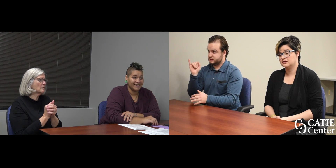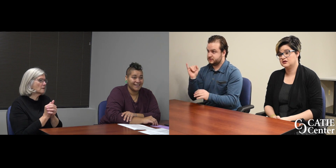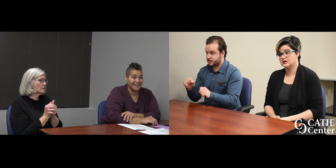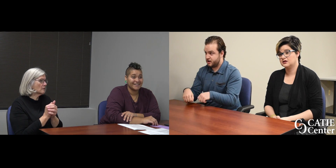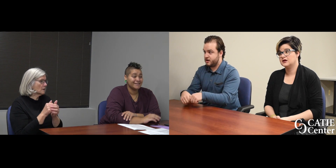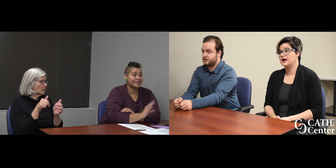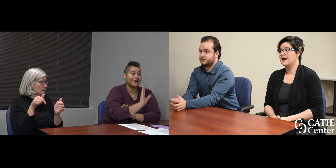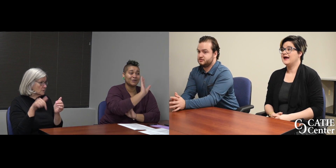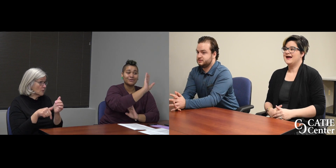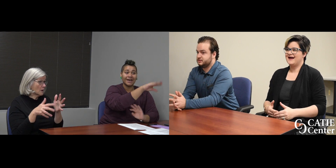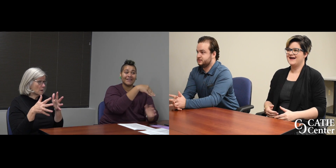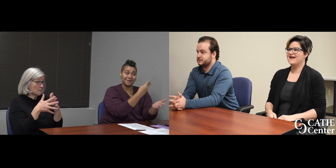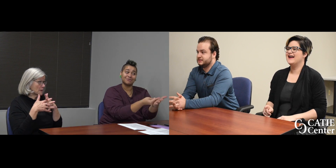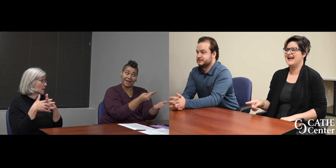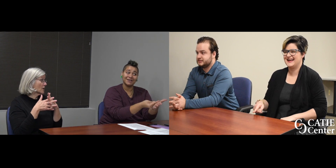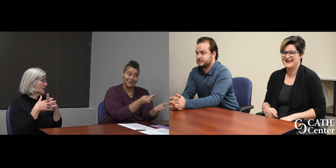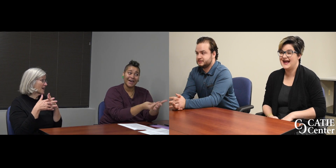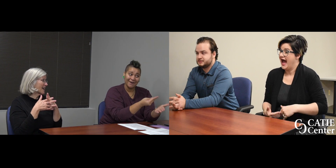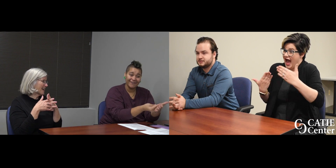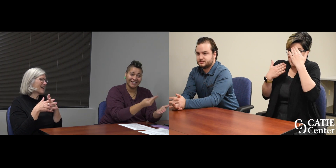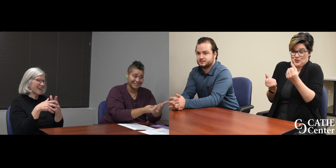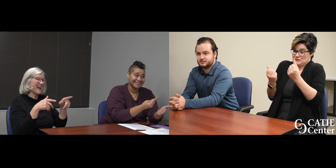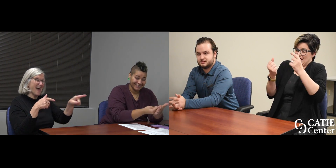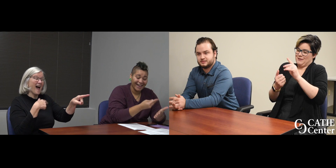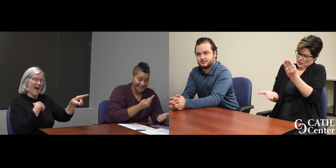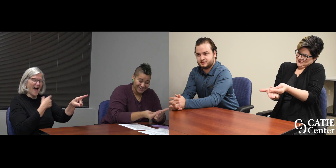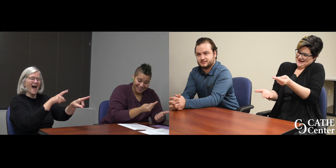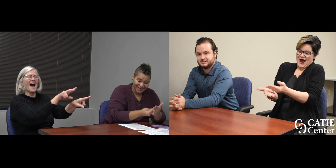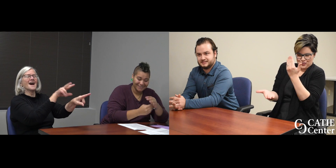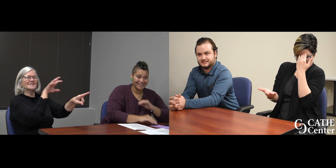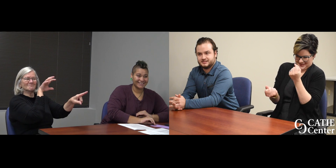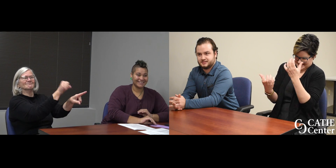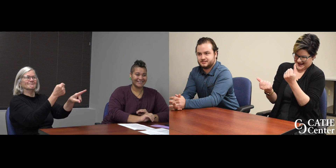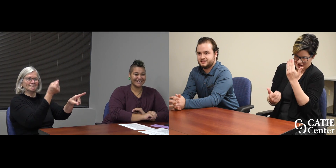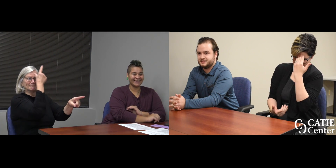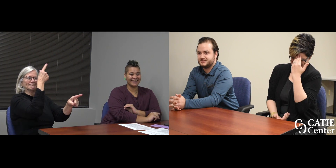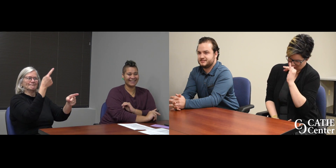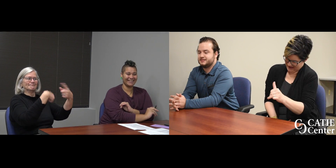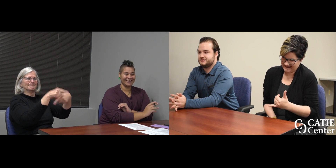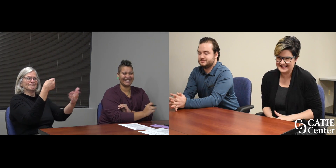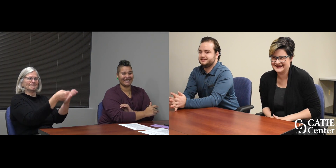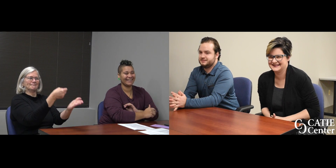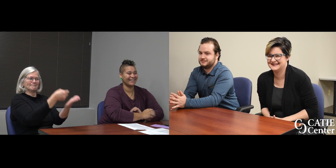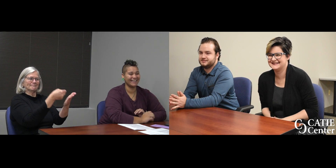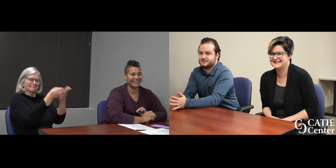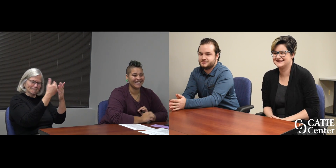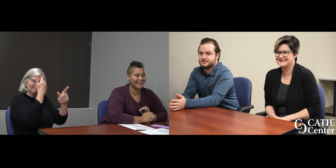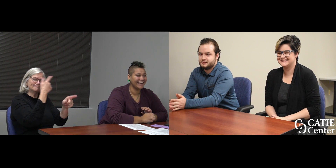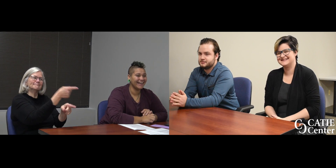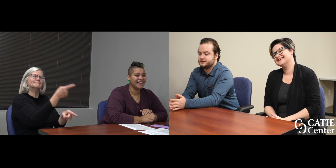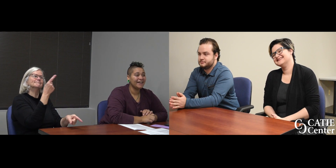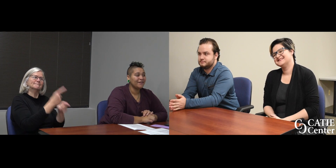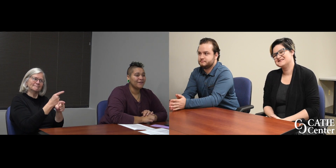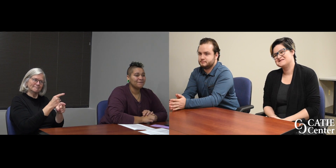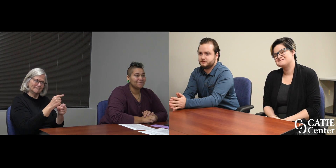Yeah. See, I don't know sign language, but I know that one. I know that one.